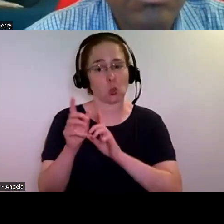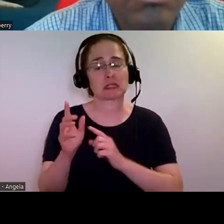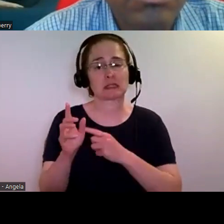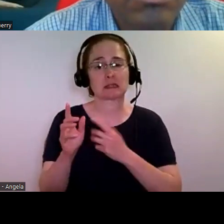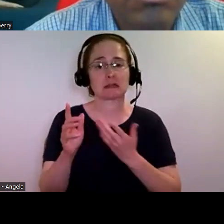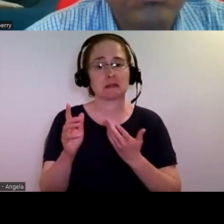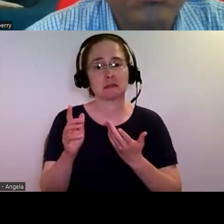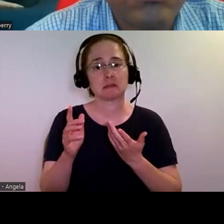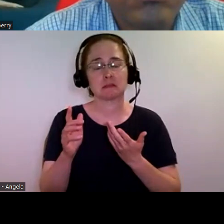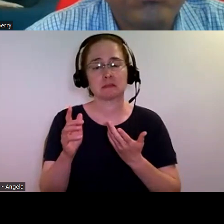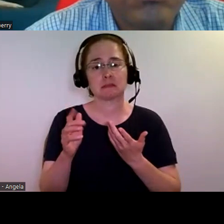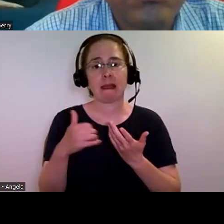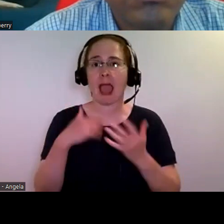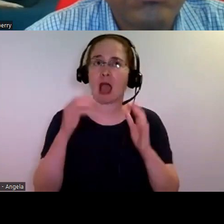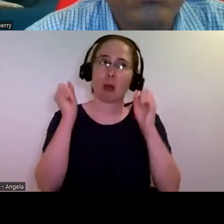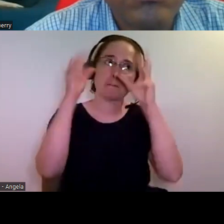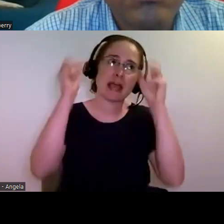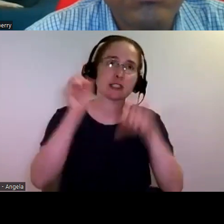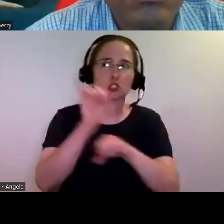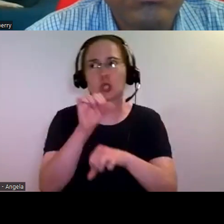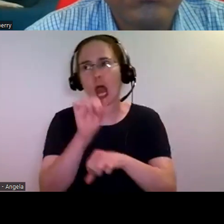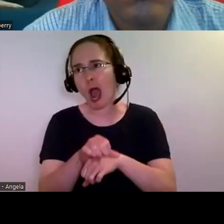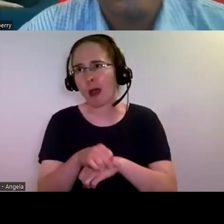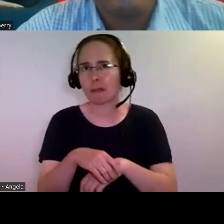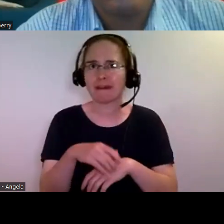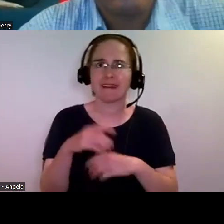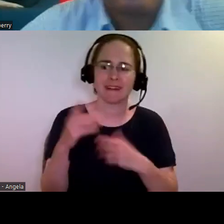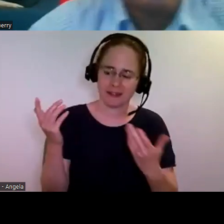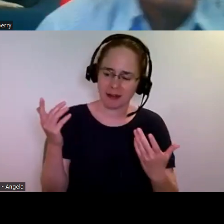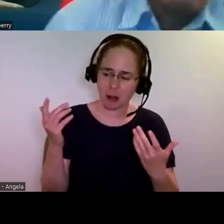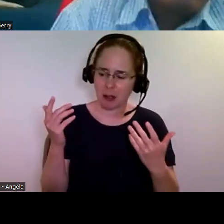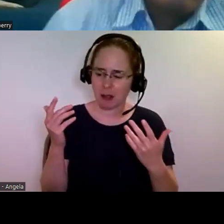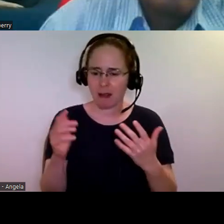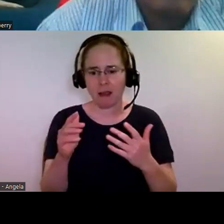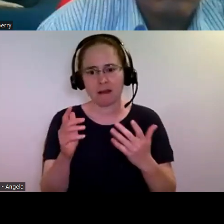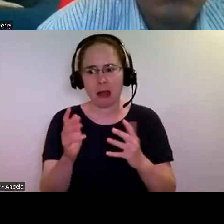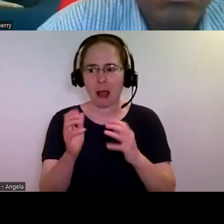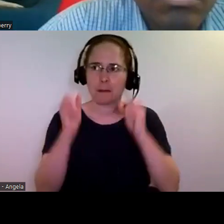have these amazing jobs and are doing amazing things. And when I was younger,